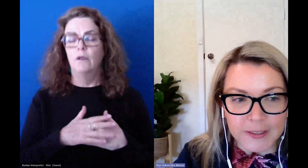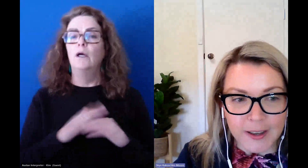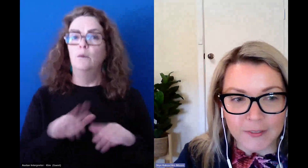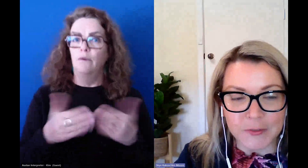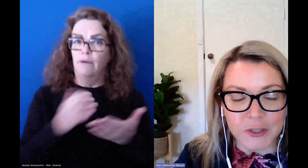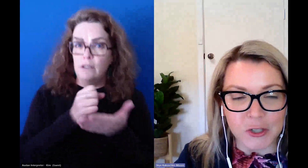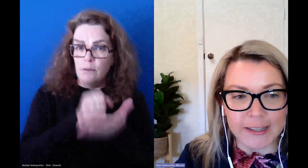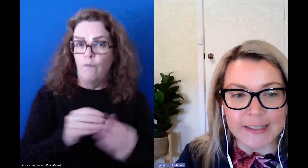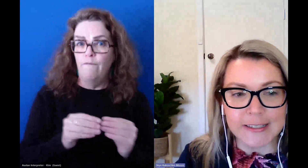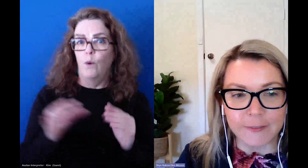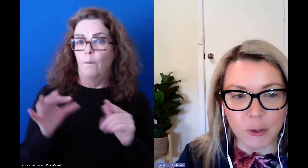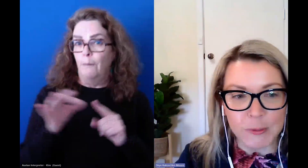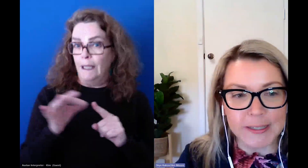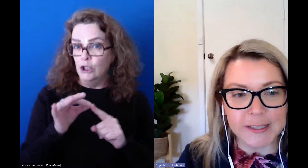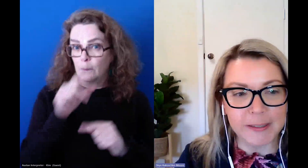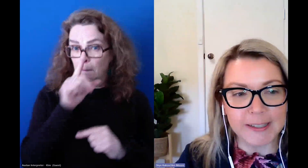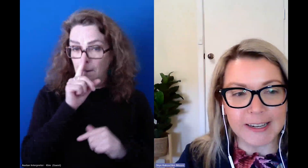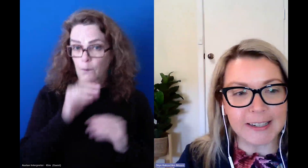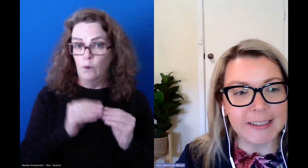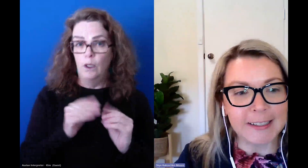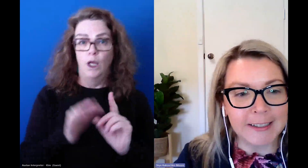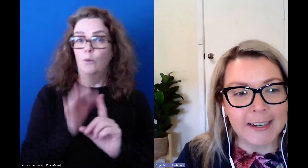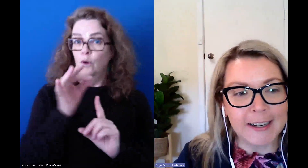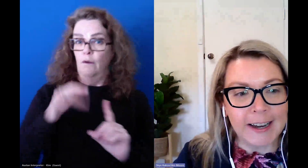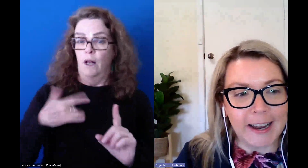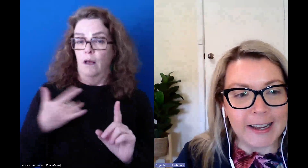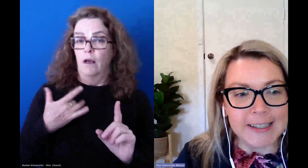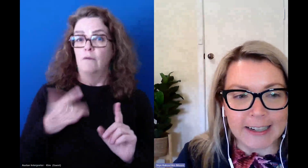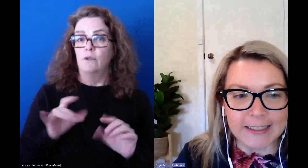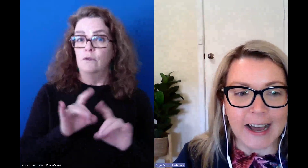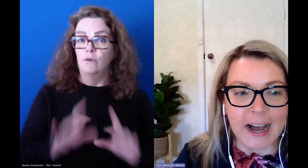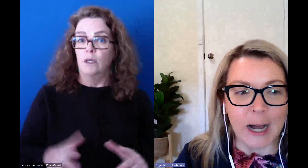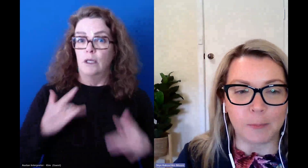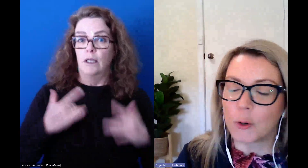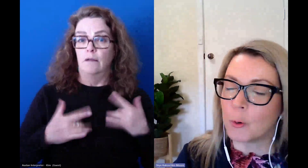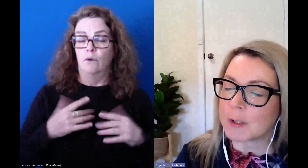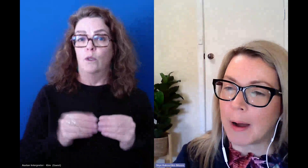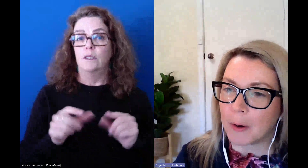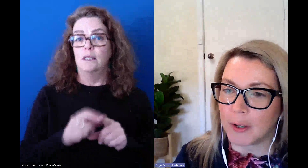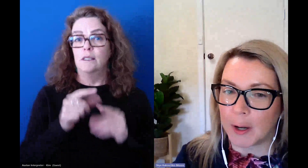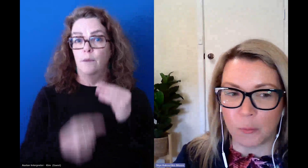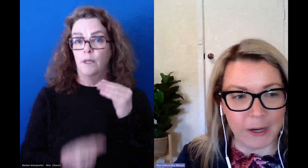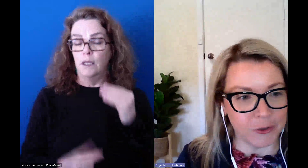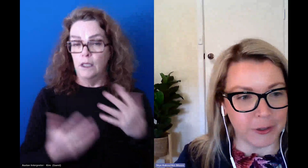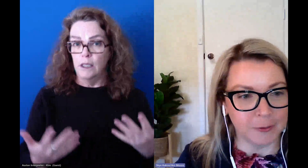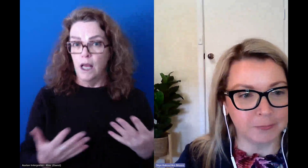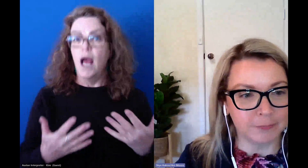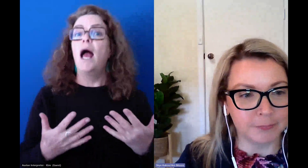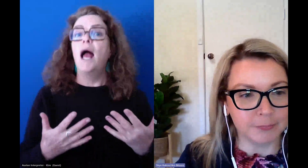the lives of Australians living with disability, and tackling the harm caused by online wagering.